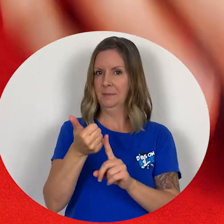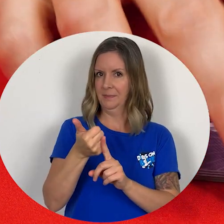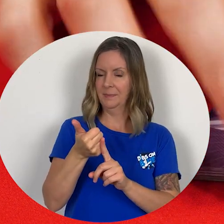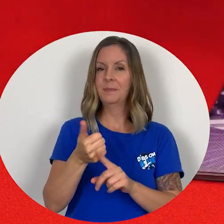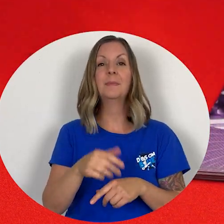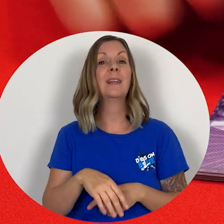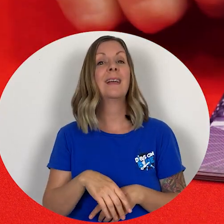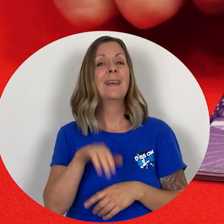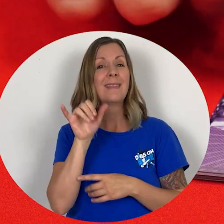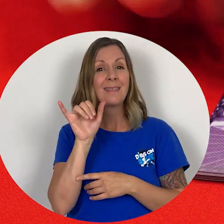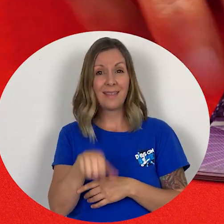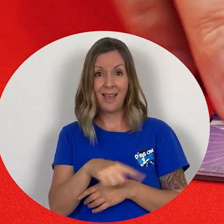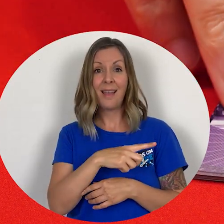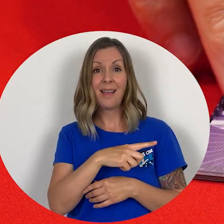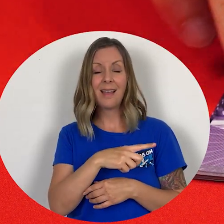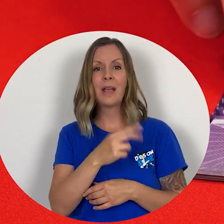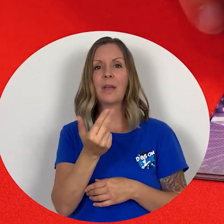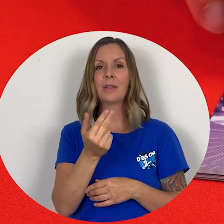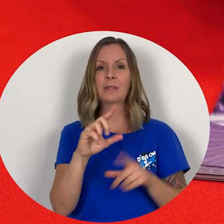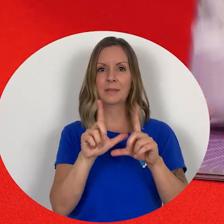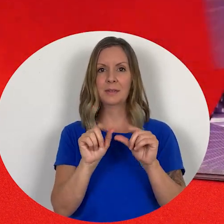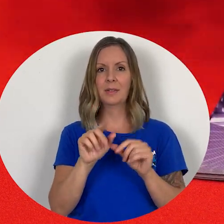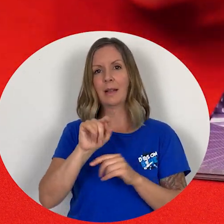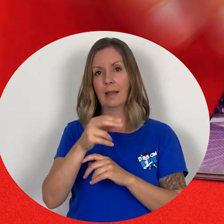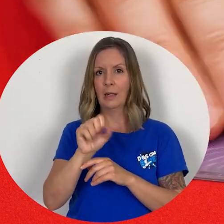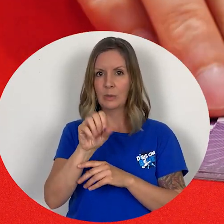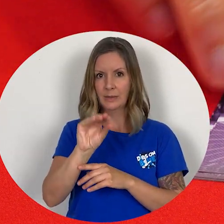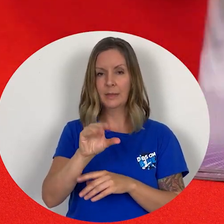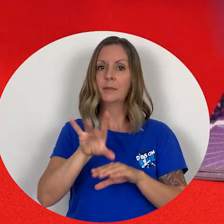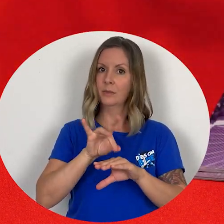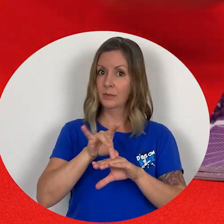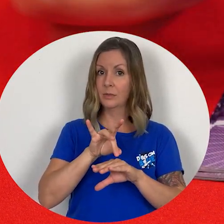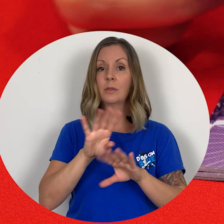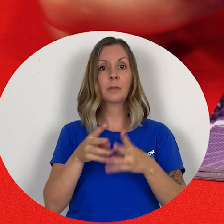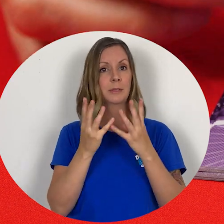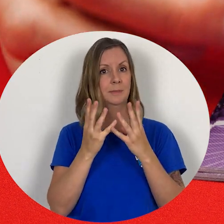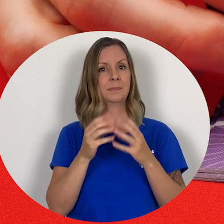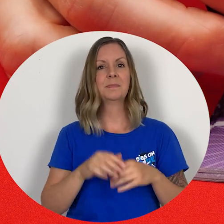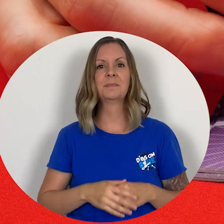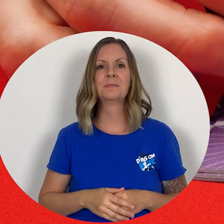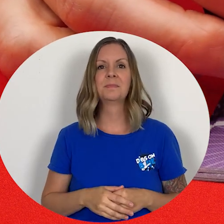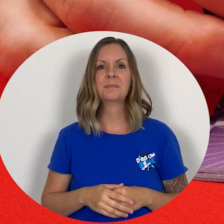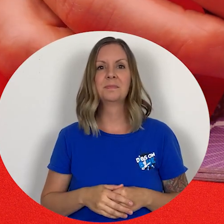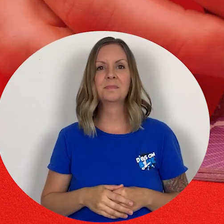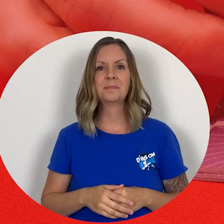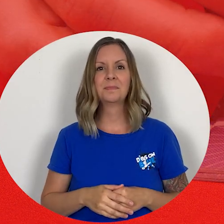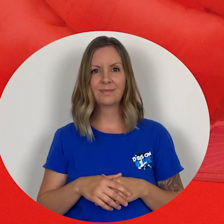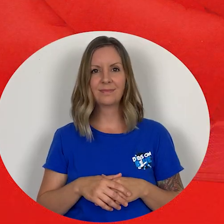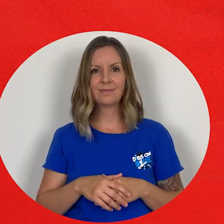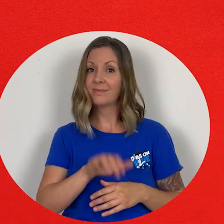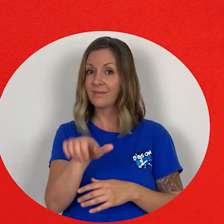as their 13 card Thanos deck, drawing 2 to form their starting hand.The remaining players